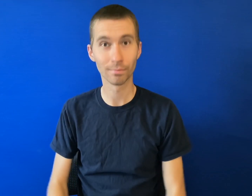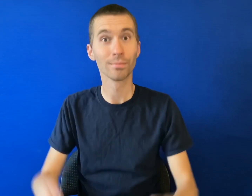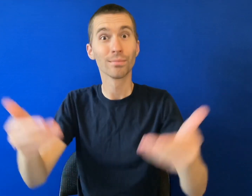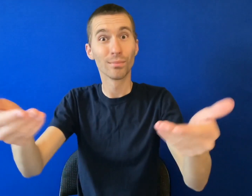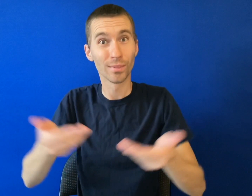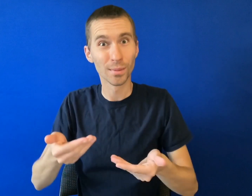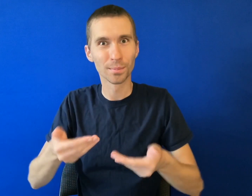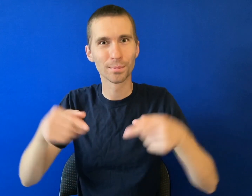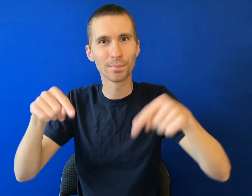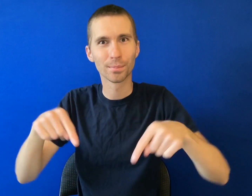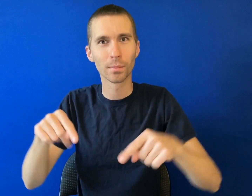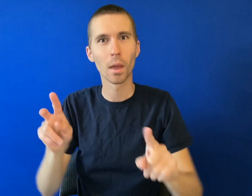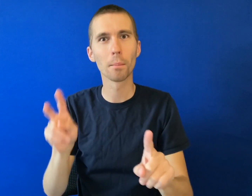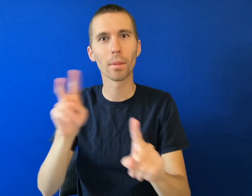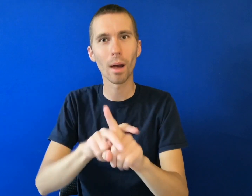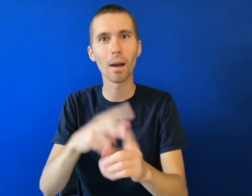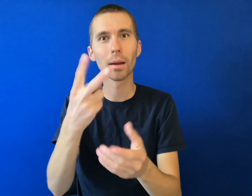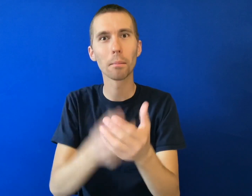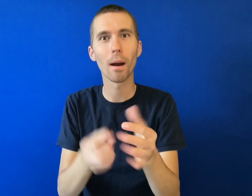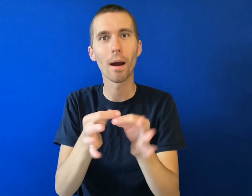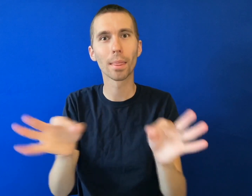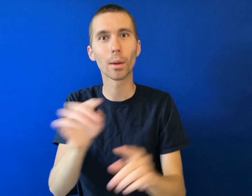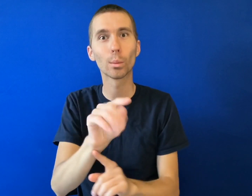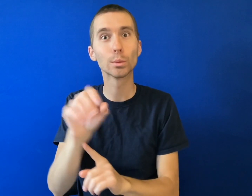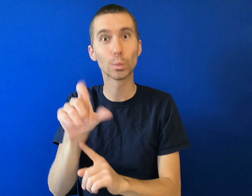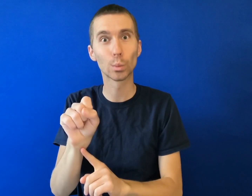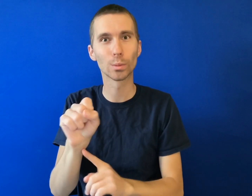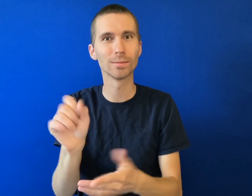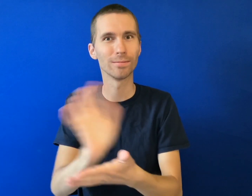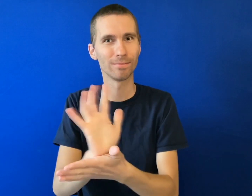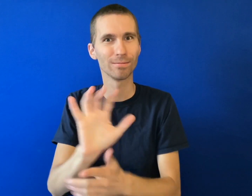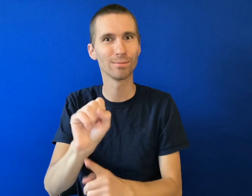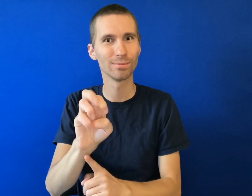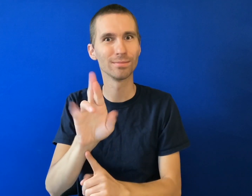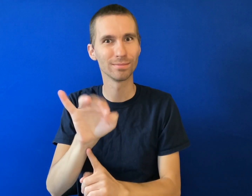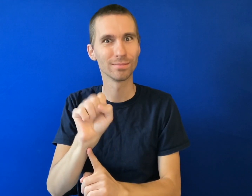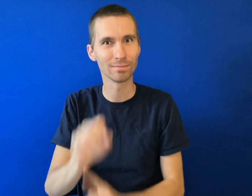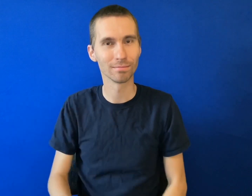Welcome to the "Applying Bilingual Tools" video series.